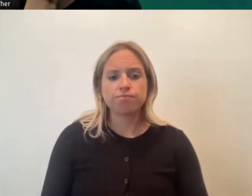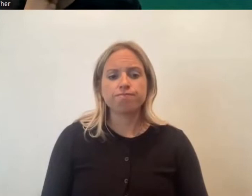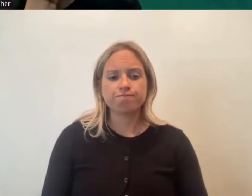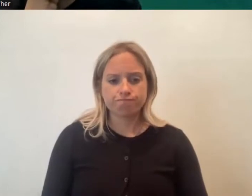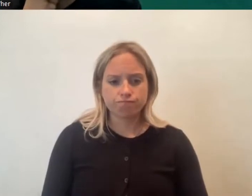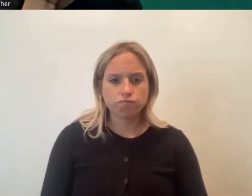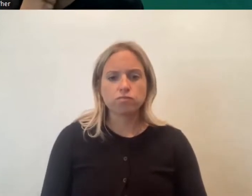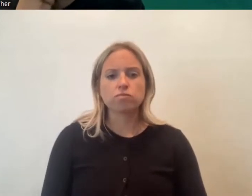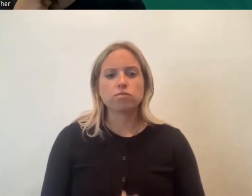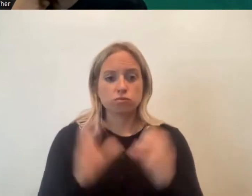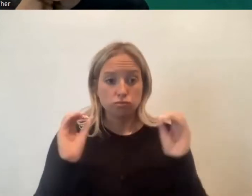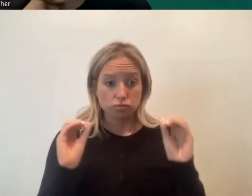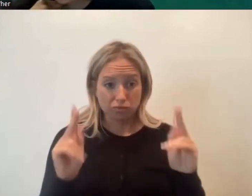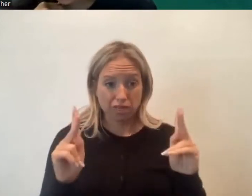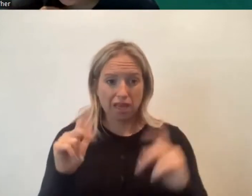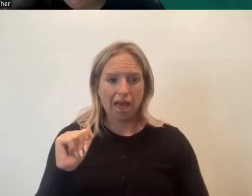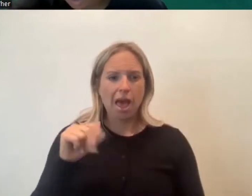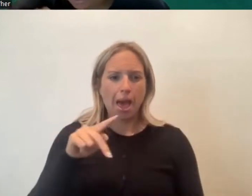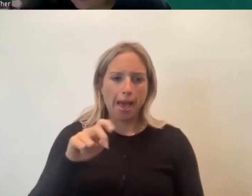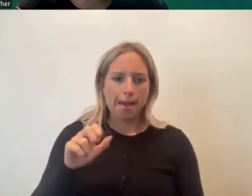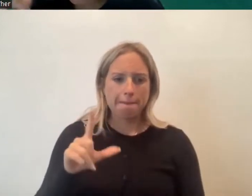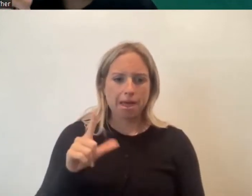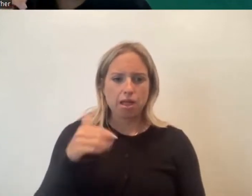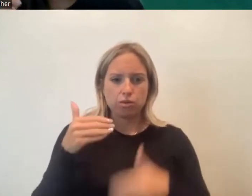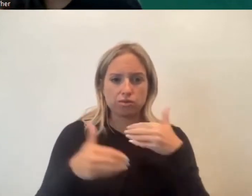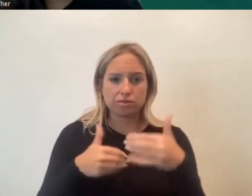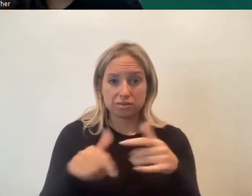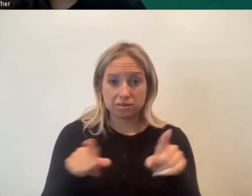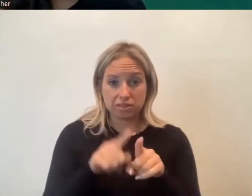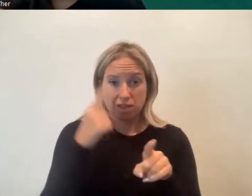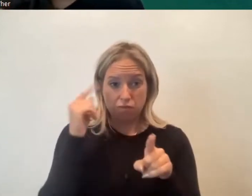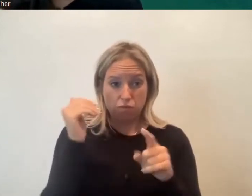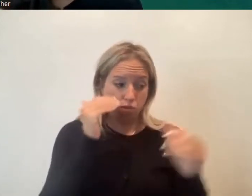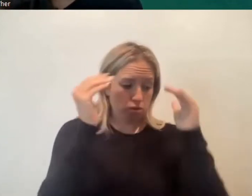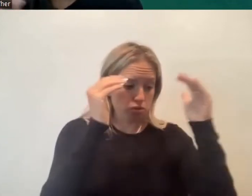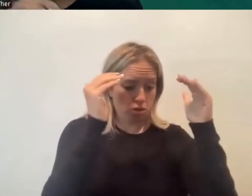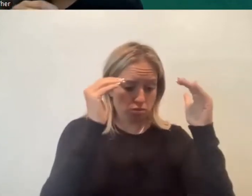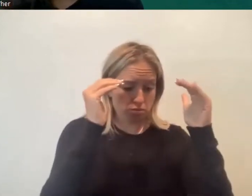And so, is the appeal process the same for an adult and child since they have different